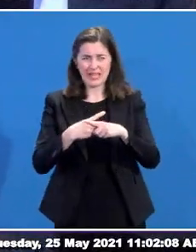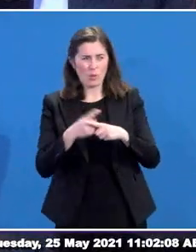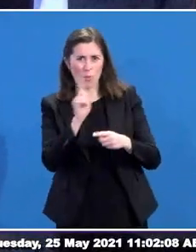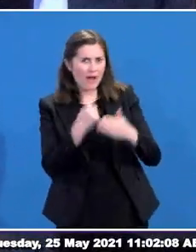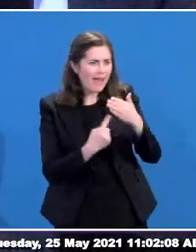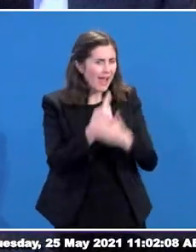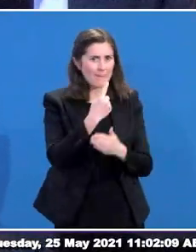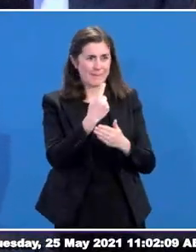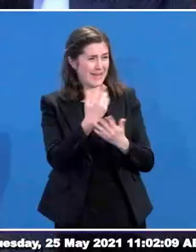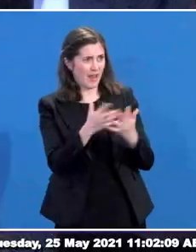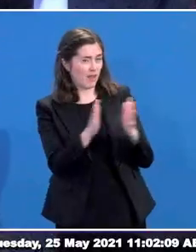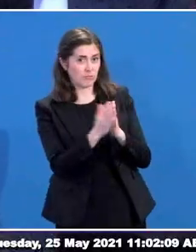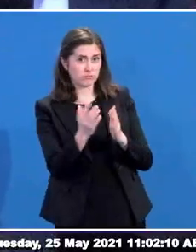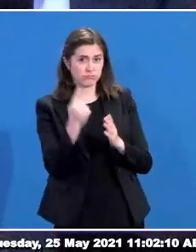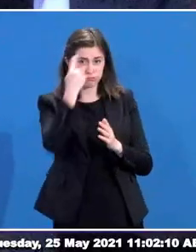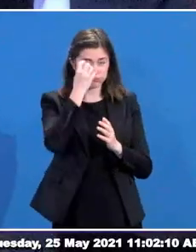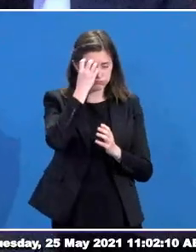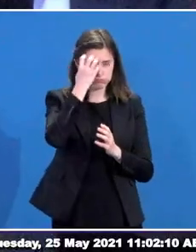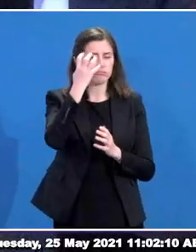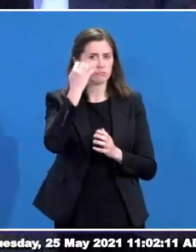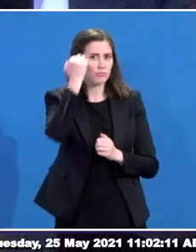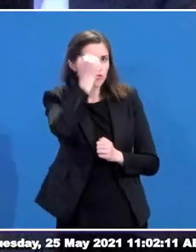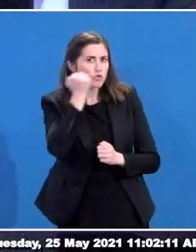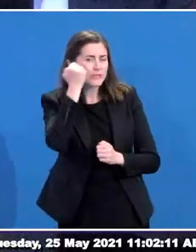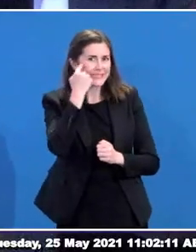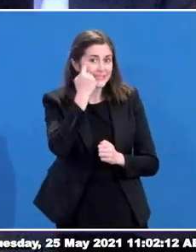Melissa had incurred the bruising to her eyes? Yes.